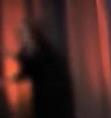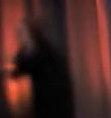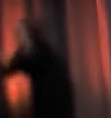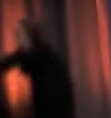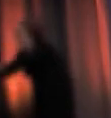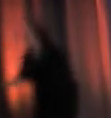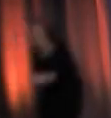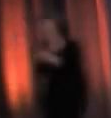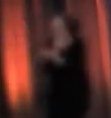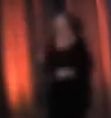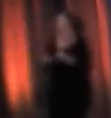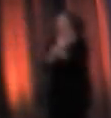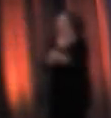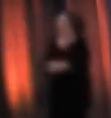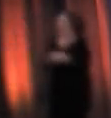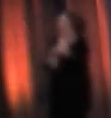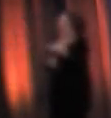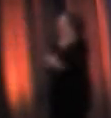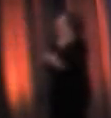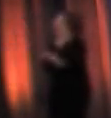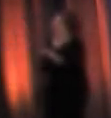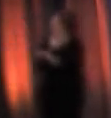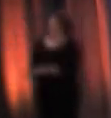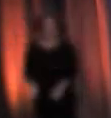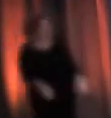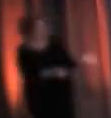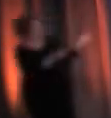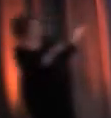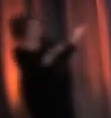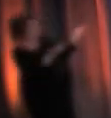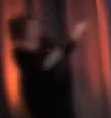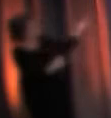cityscape which shows the mass of the new architecture as